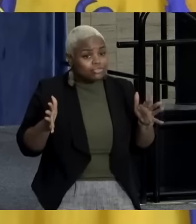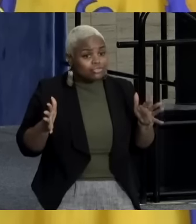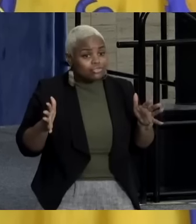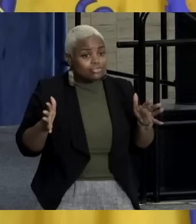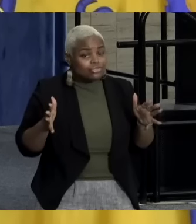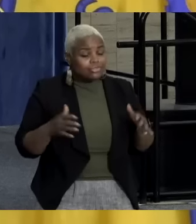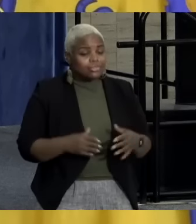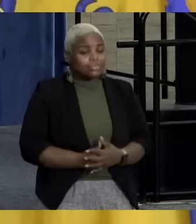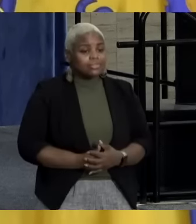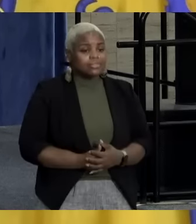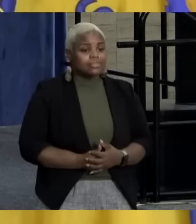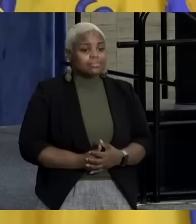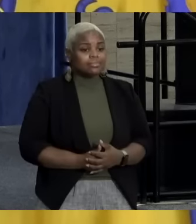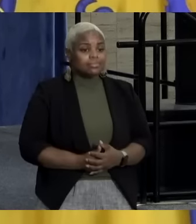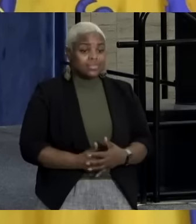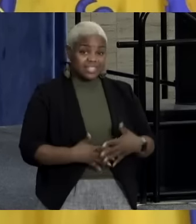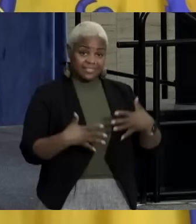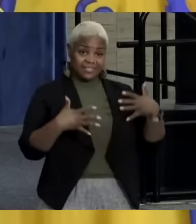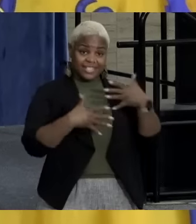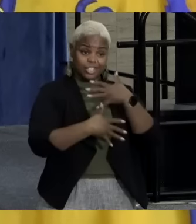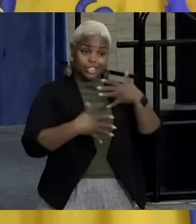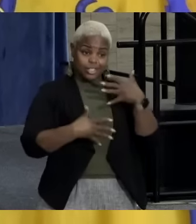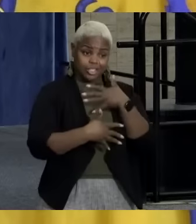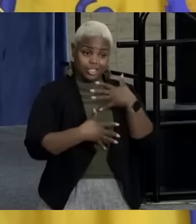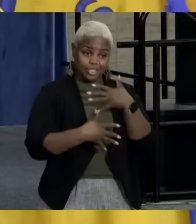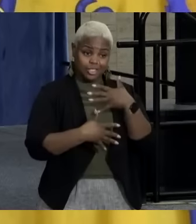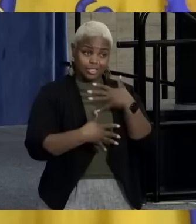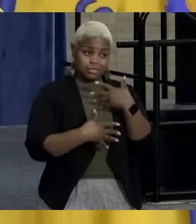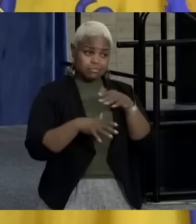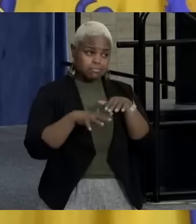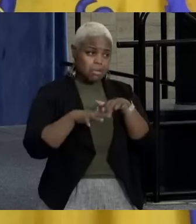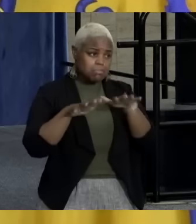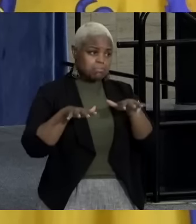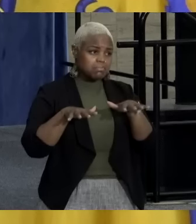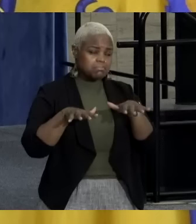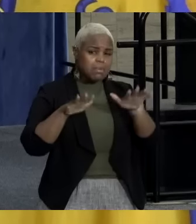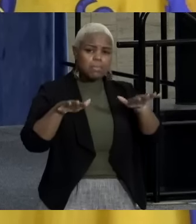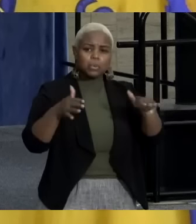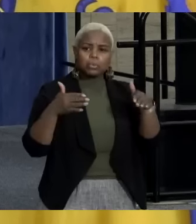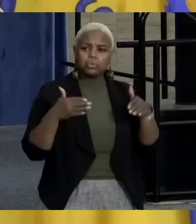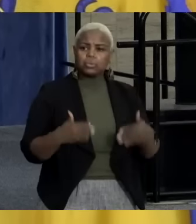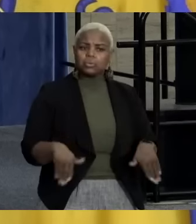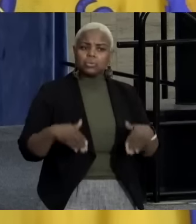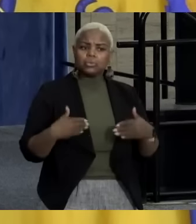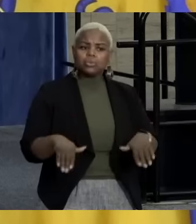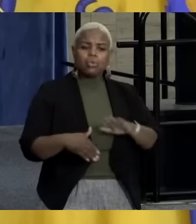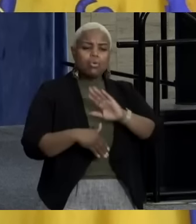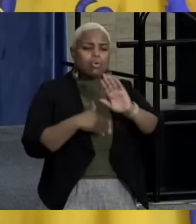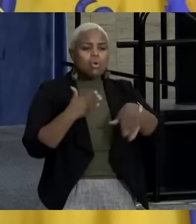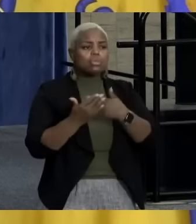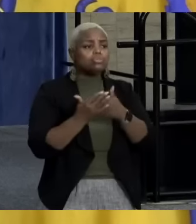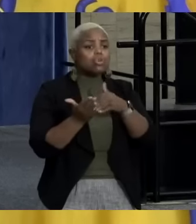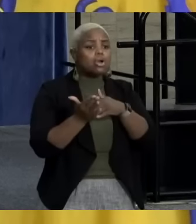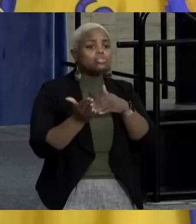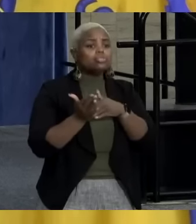The fear machine took on a life of its own. Medical groupthink took seat, just like the